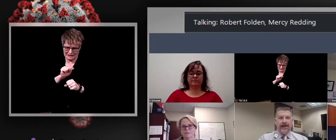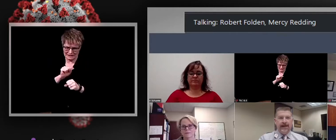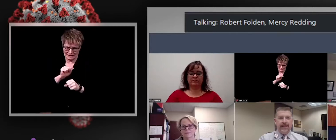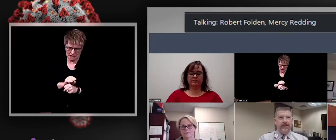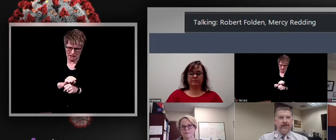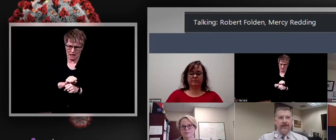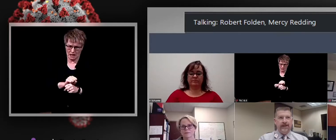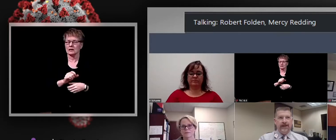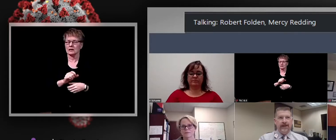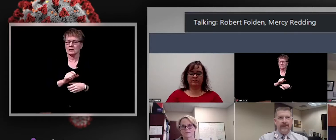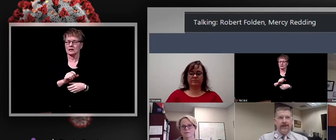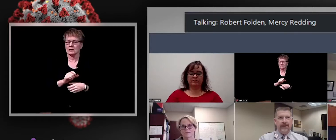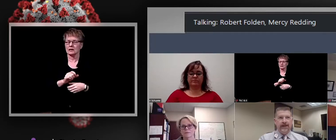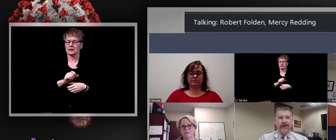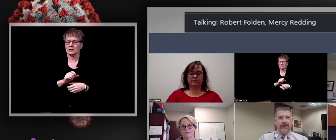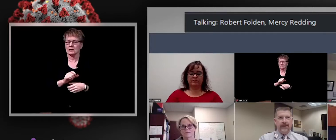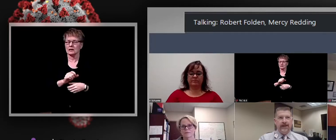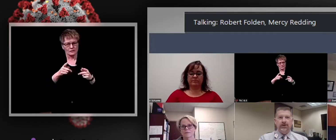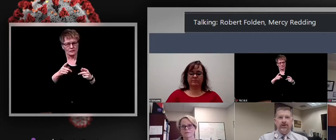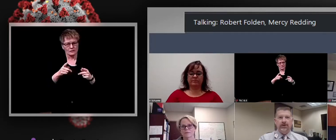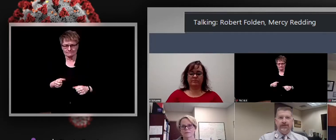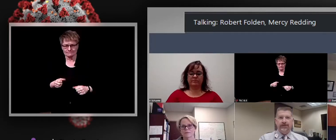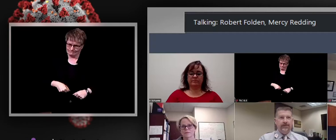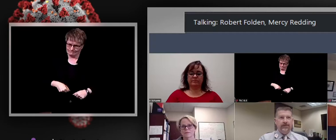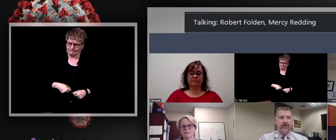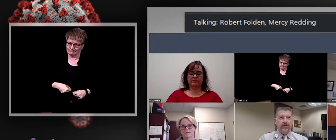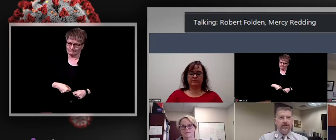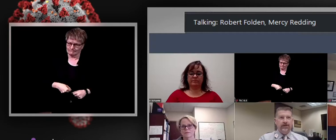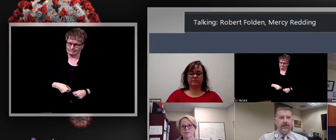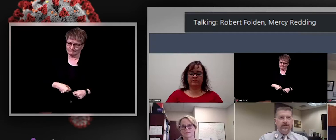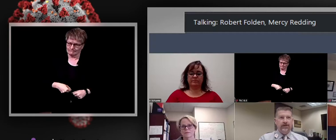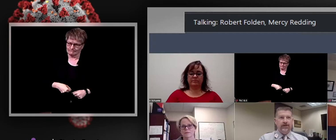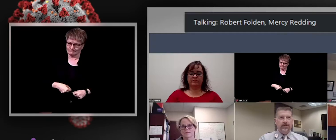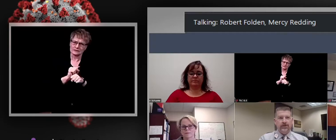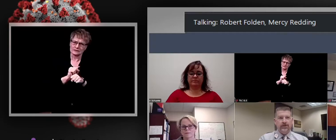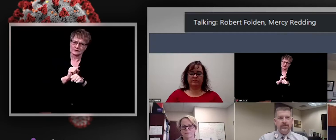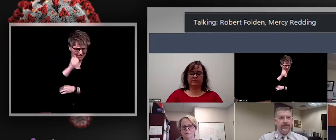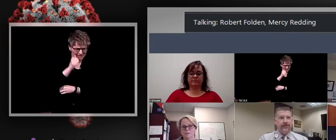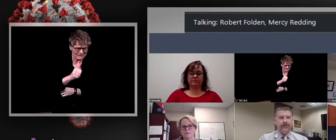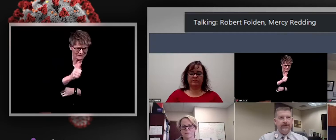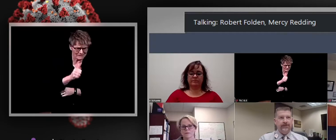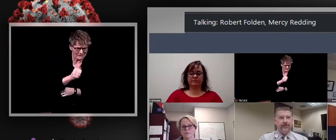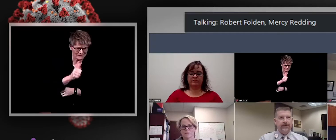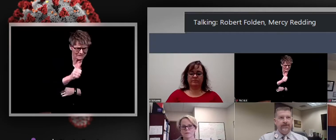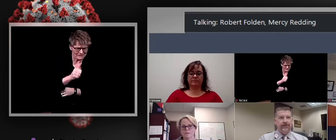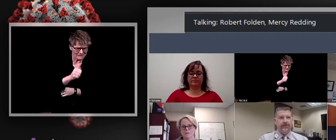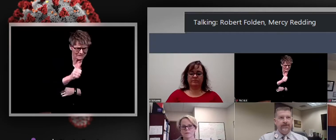We have folks that have agreed to work some extra shift to cover for others. We have many